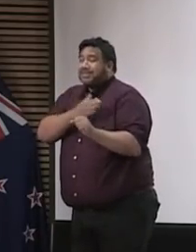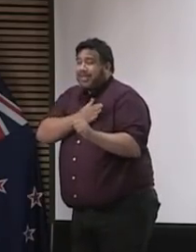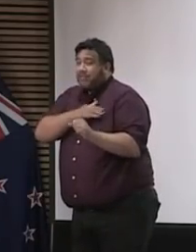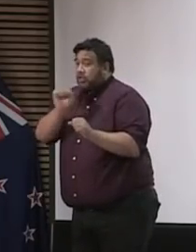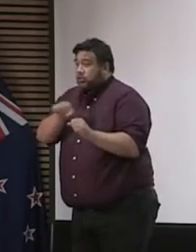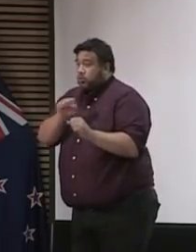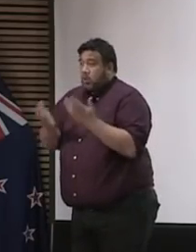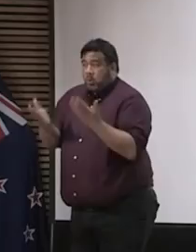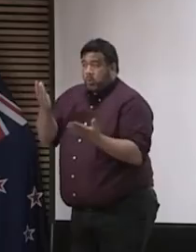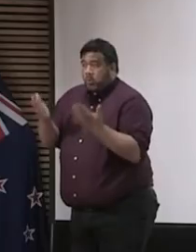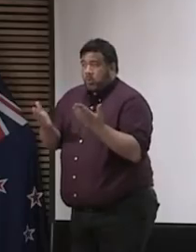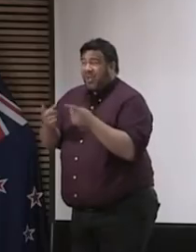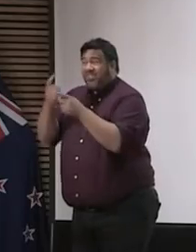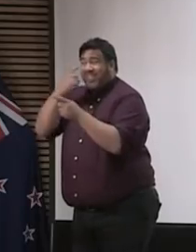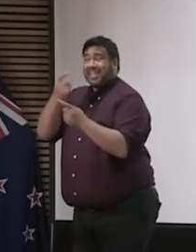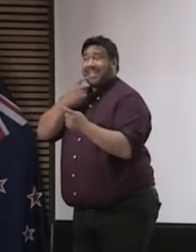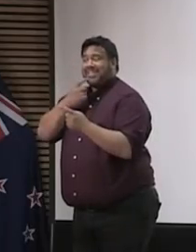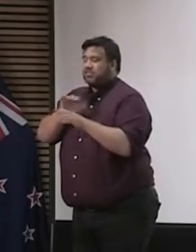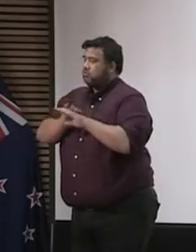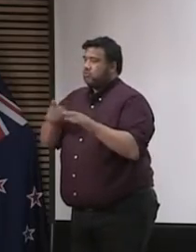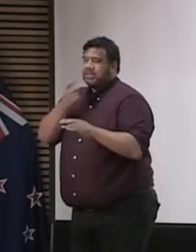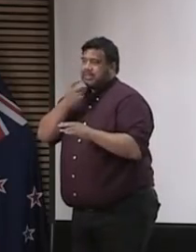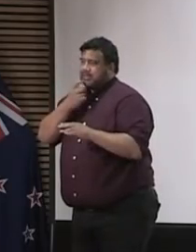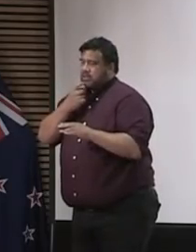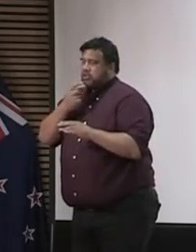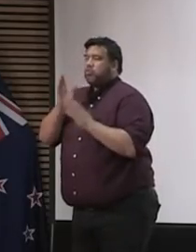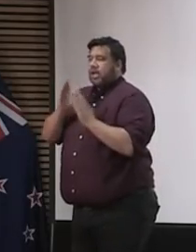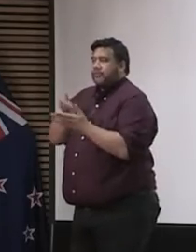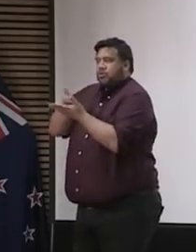all the work we are doing with district health boards, it Is how we do as much care and deliver